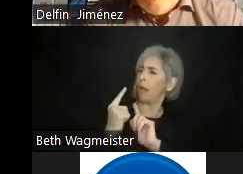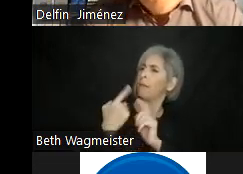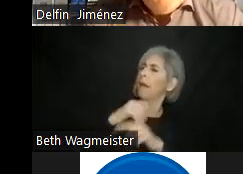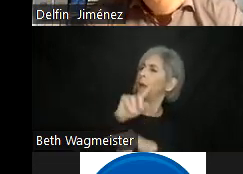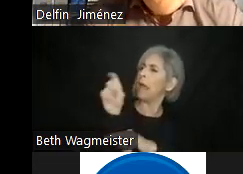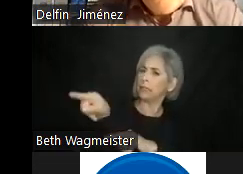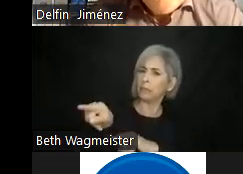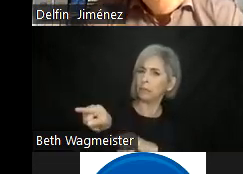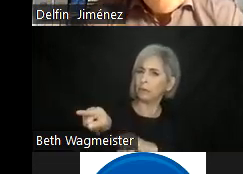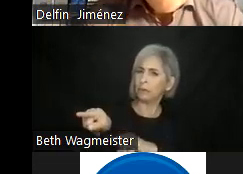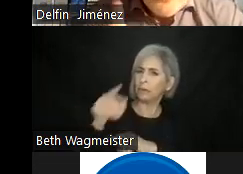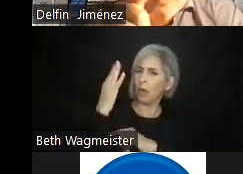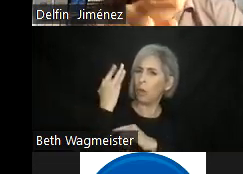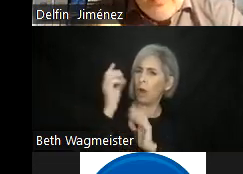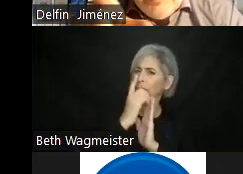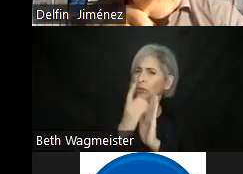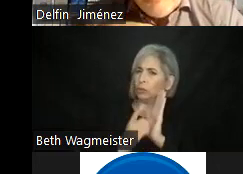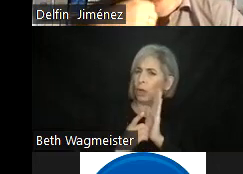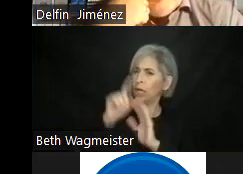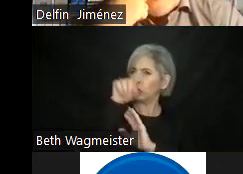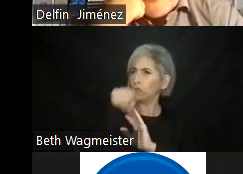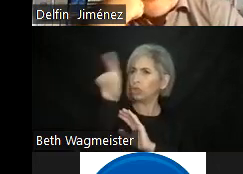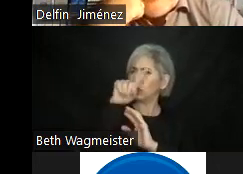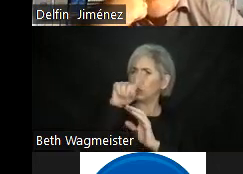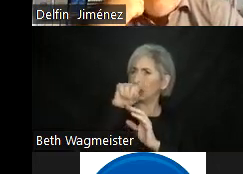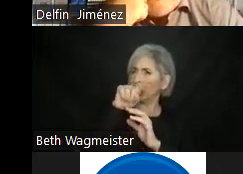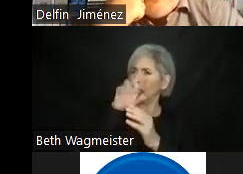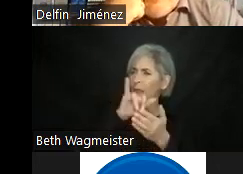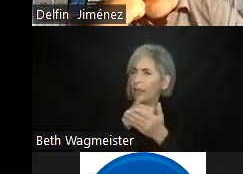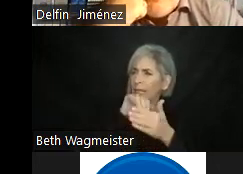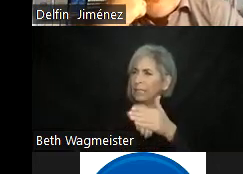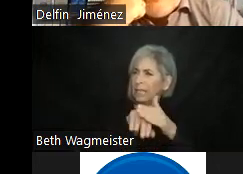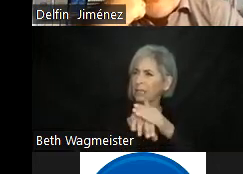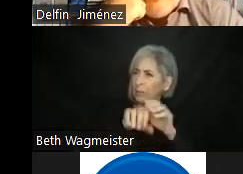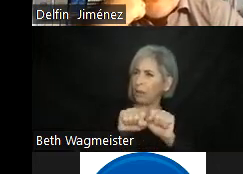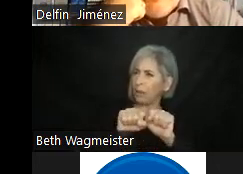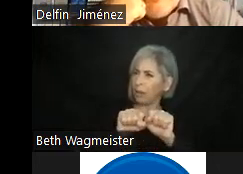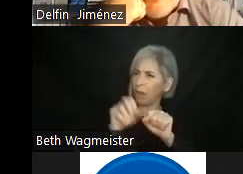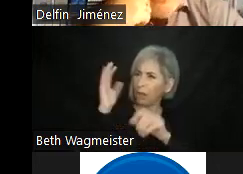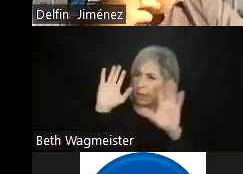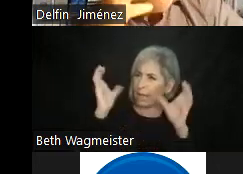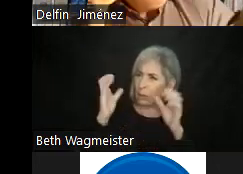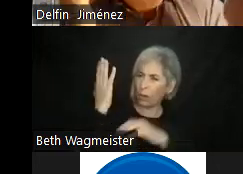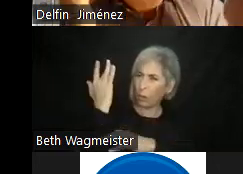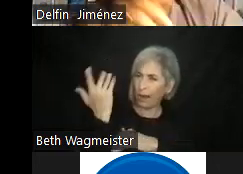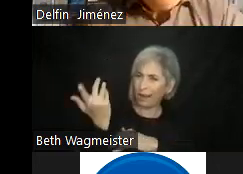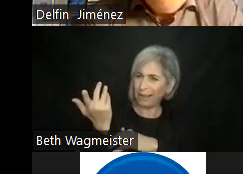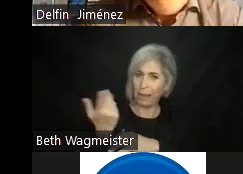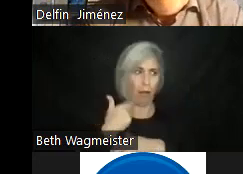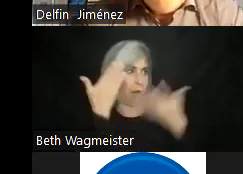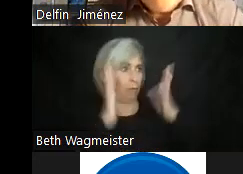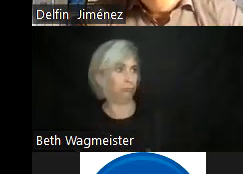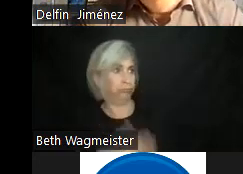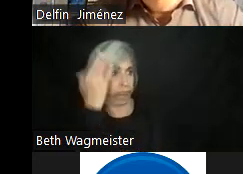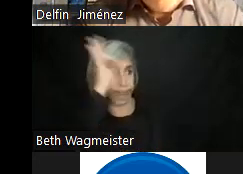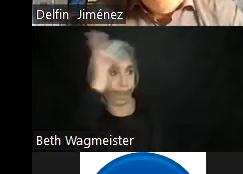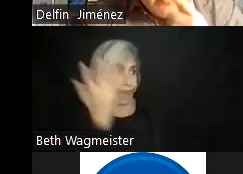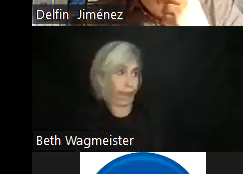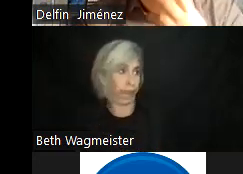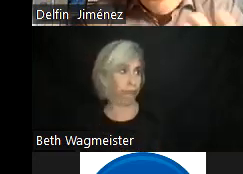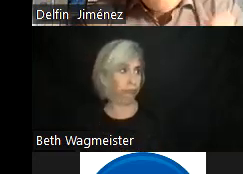why do you draw a circle in the accessible toilet? I don't know. Because regulation